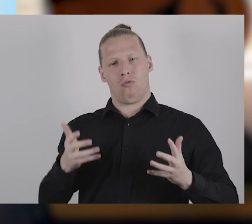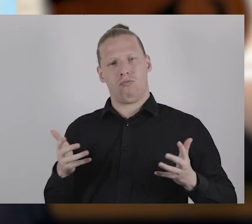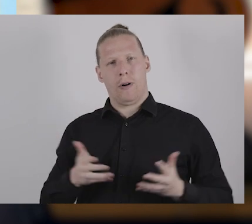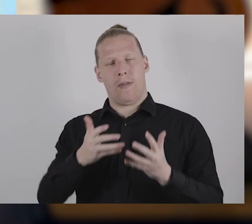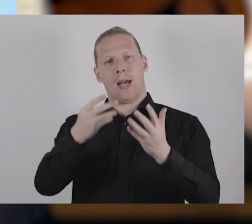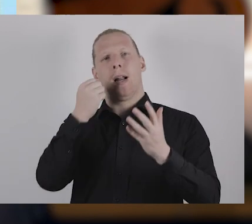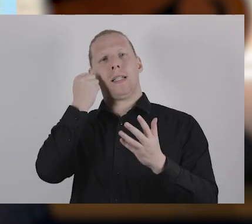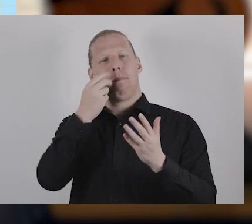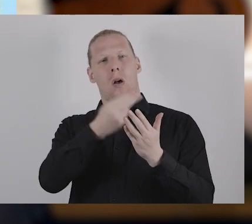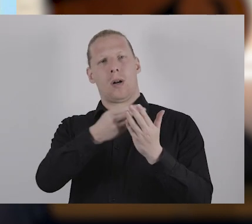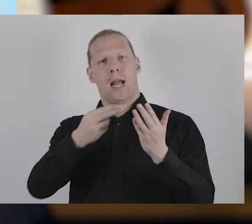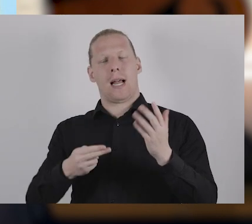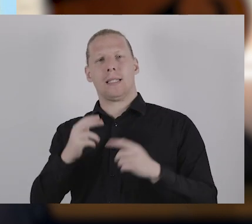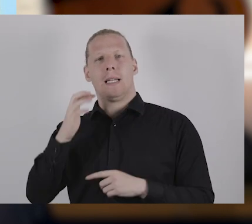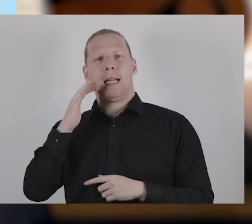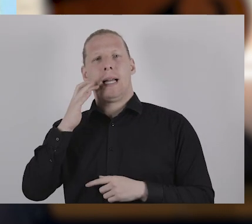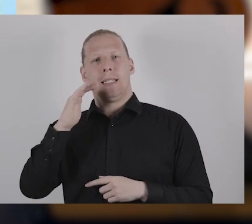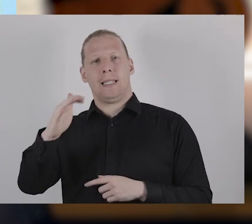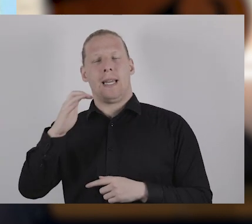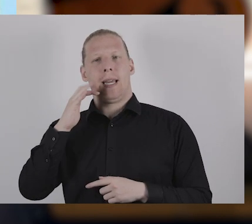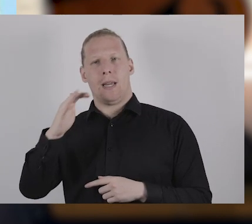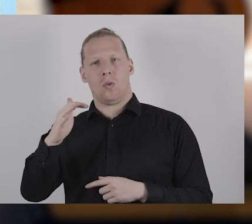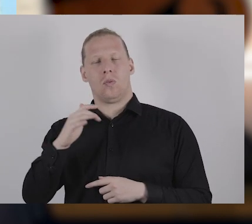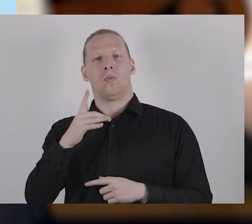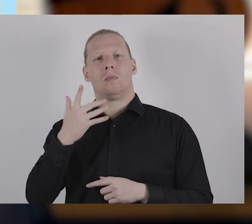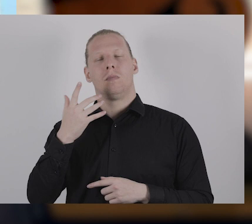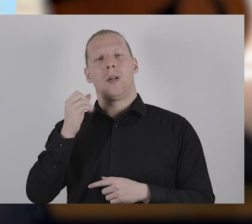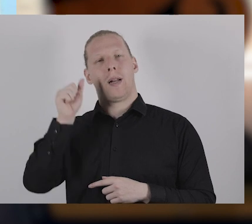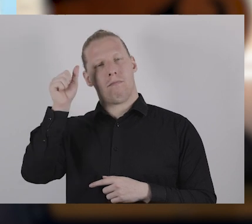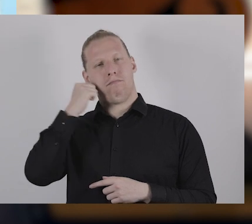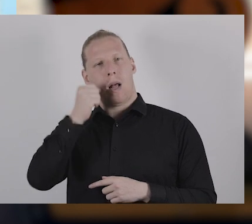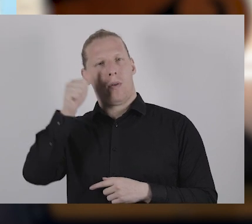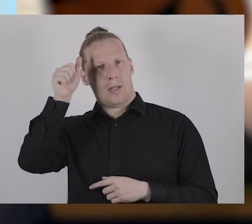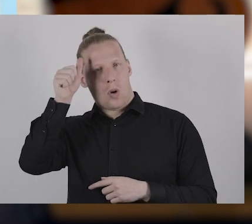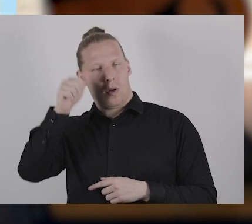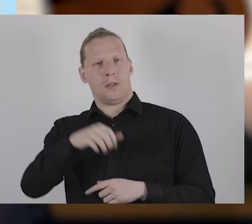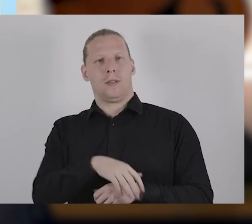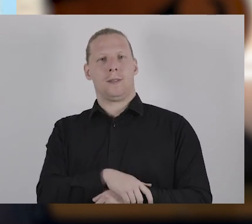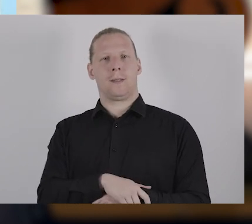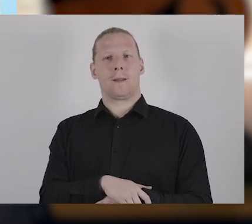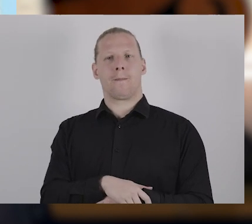protecting and revitalising ngā toi, te reo and mātauranga Māori.